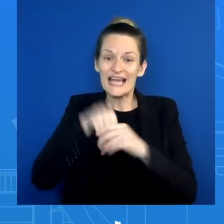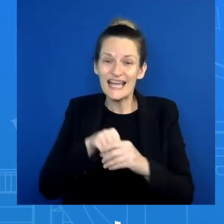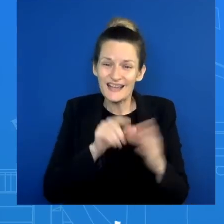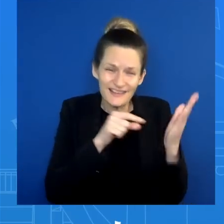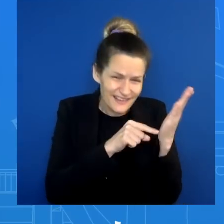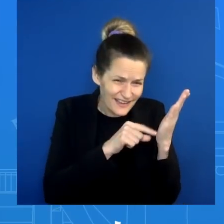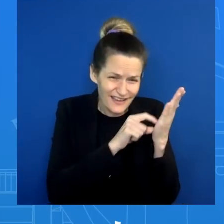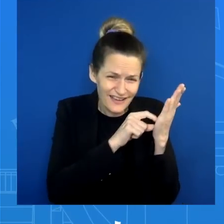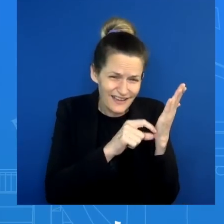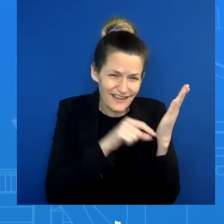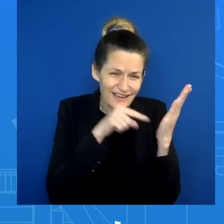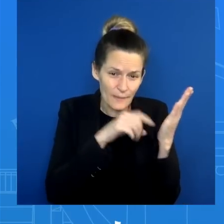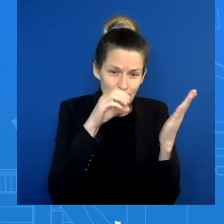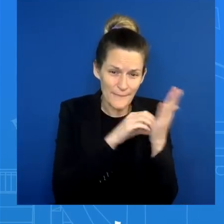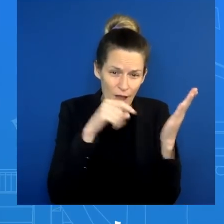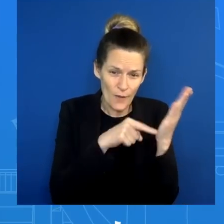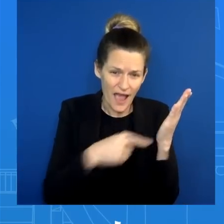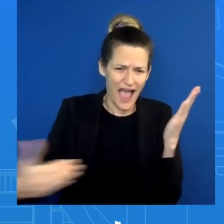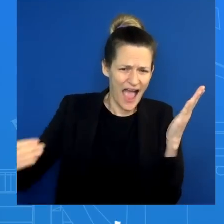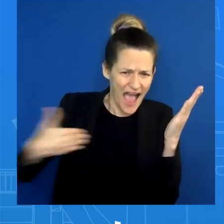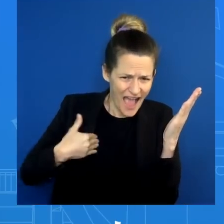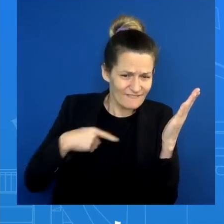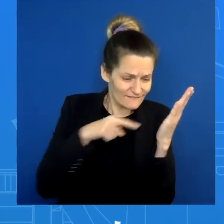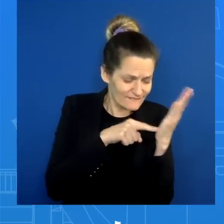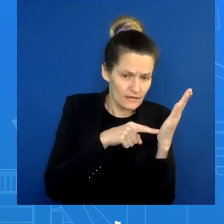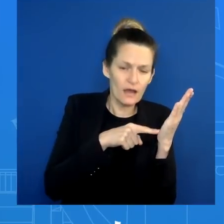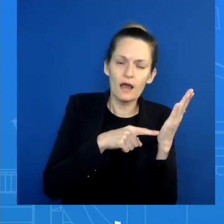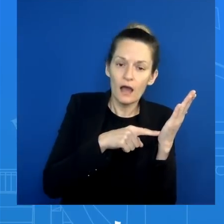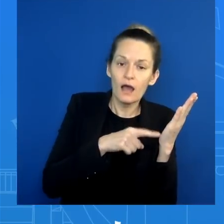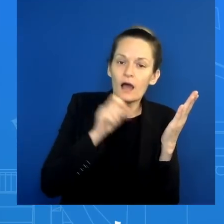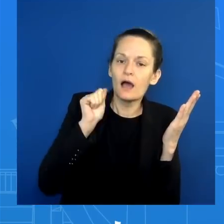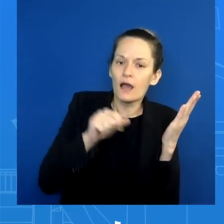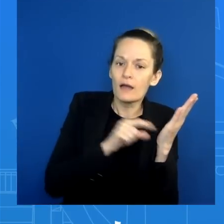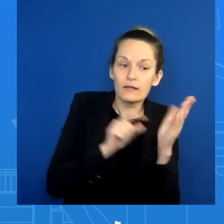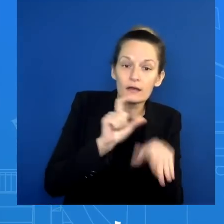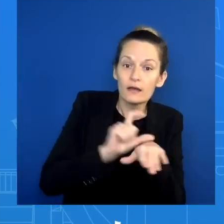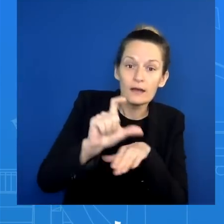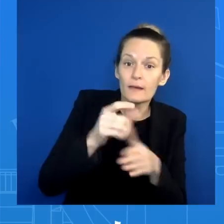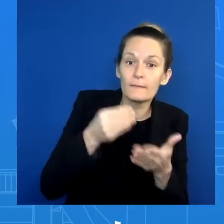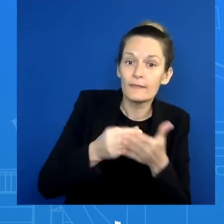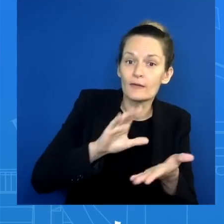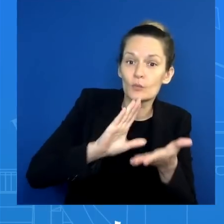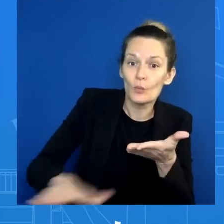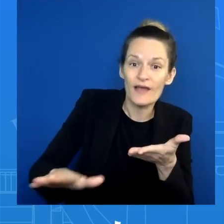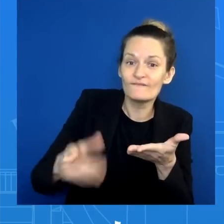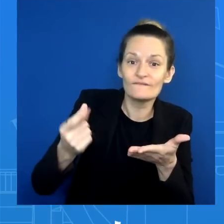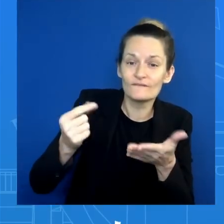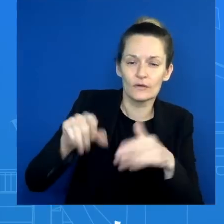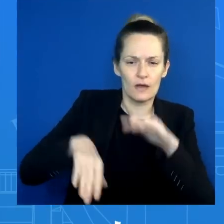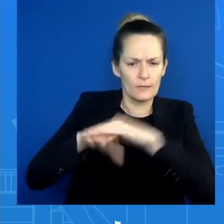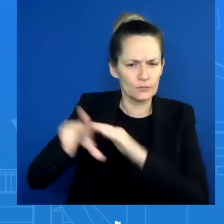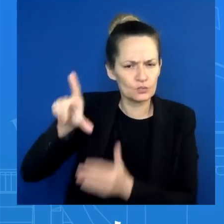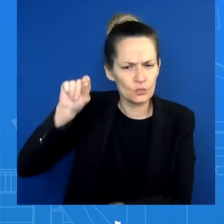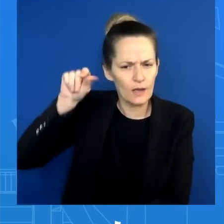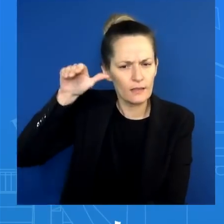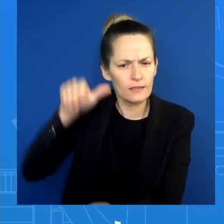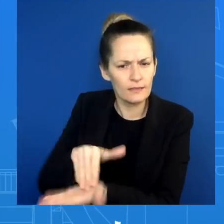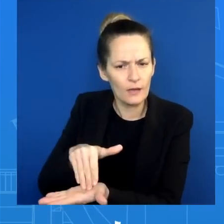Those borrowers who are on Pell Grant, let's think about this. Right. Some of us in here probably have to have had had gotten Pell Grant.